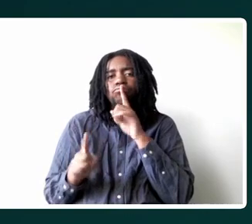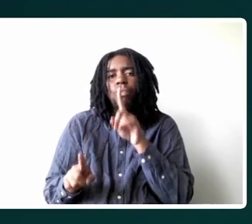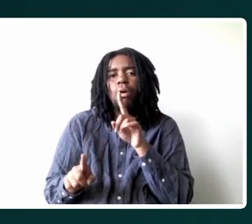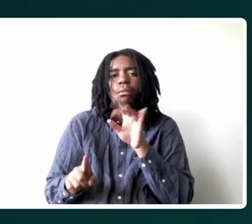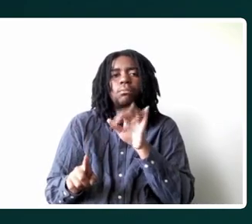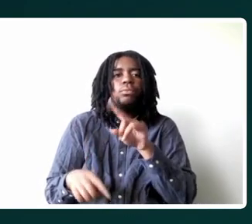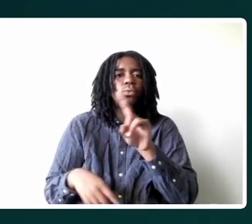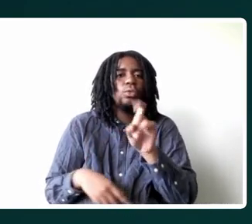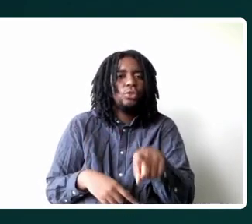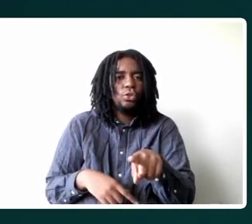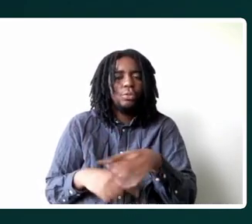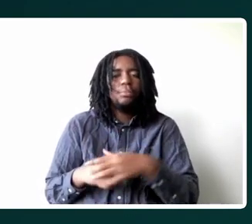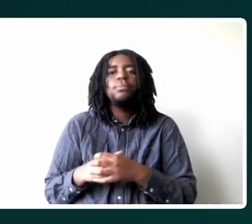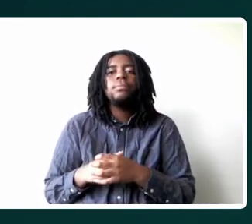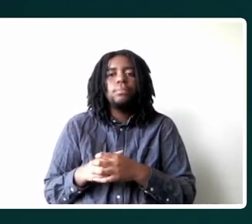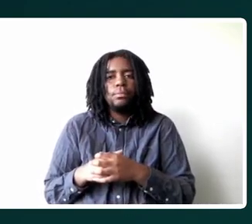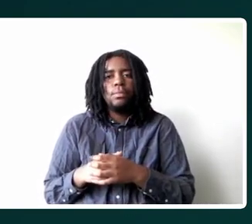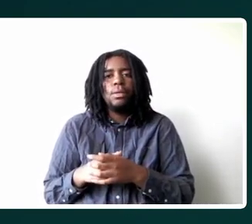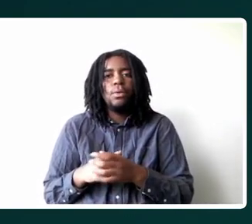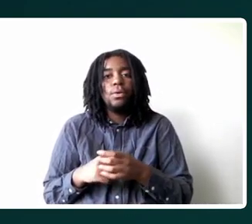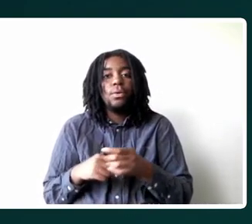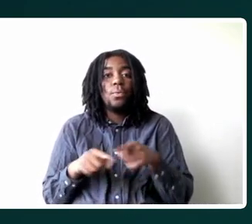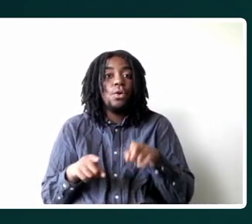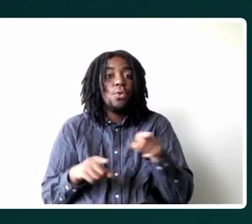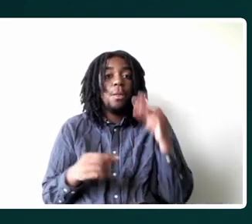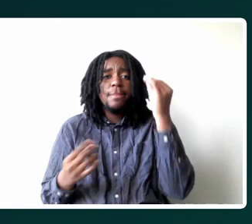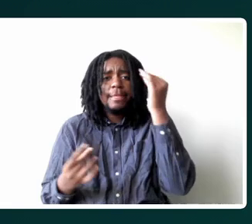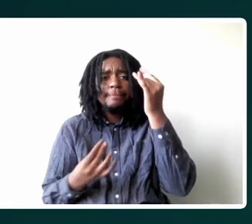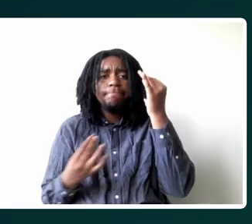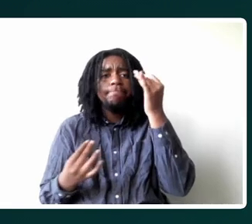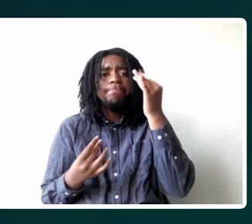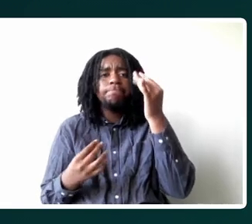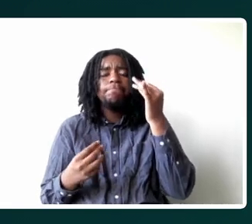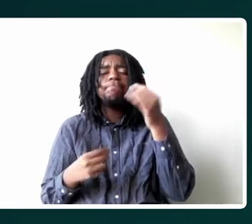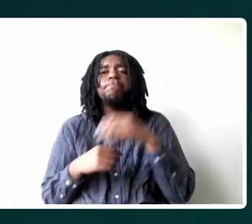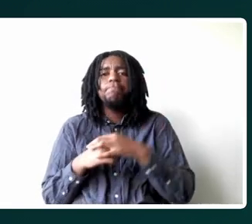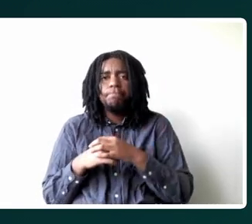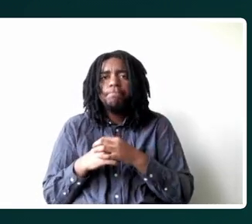And while you are all thinking and taking time to respond, if you feel like it,